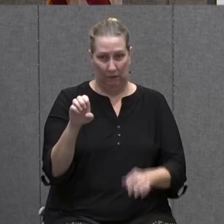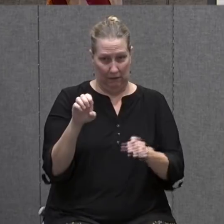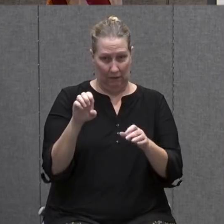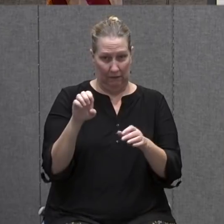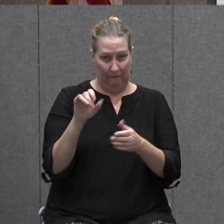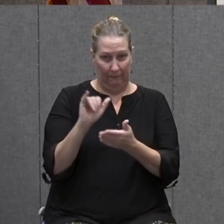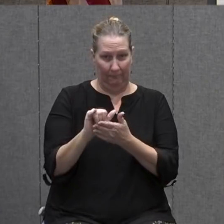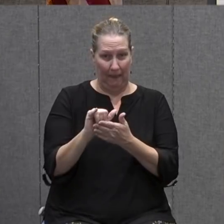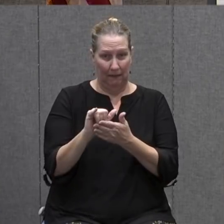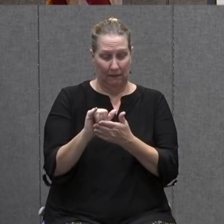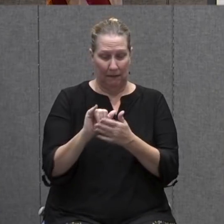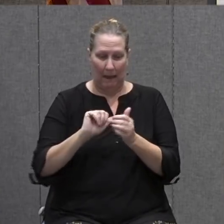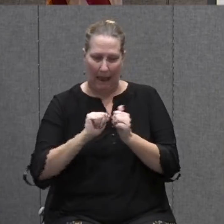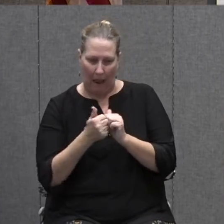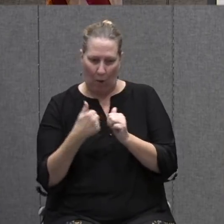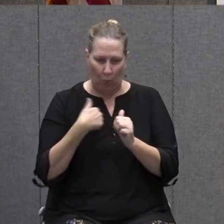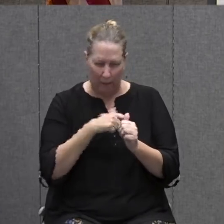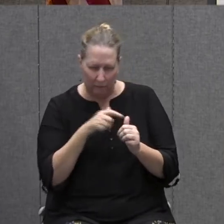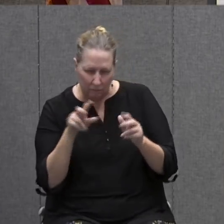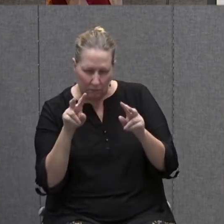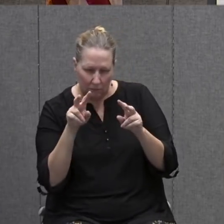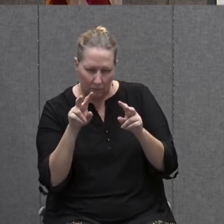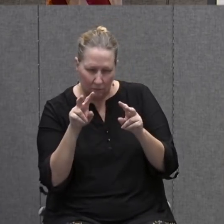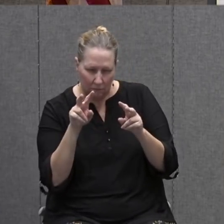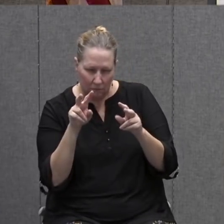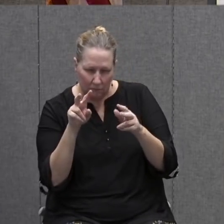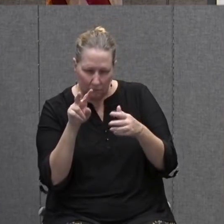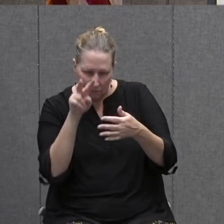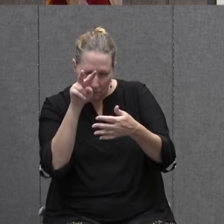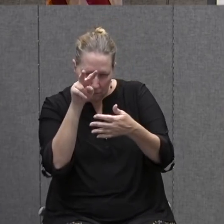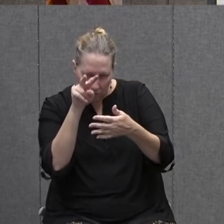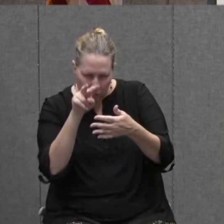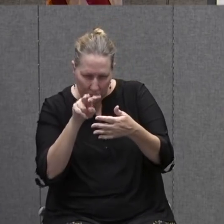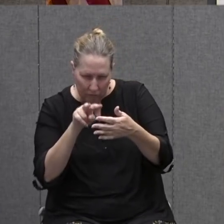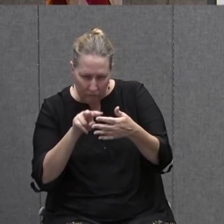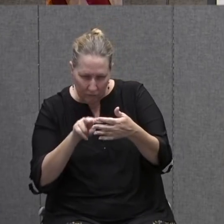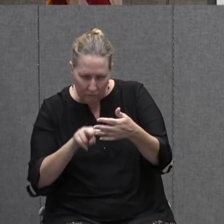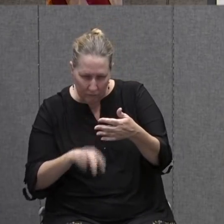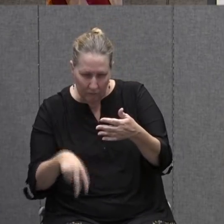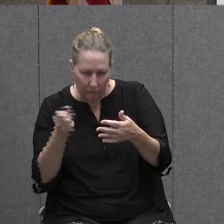of these patterns that have been coded in such a way that aren't in a language